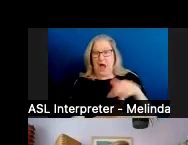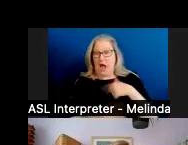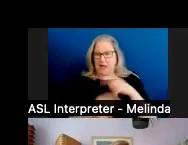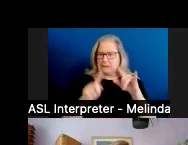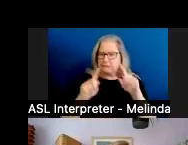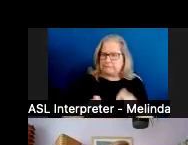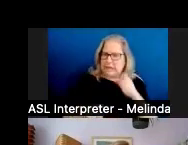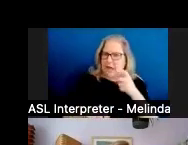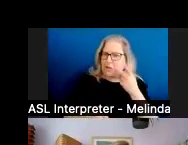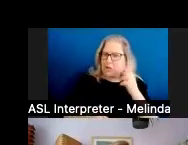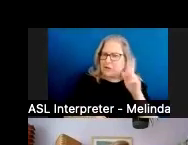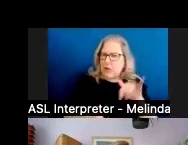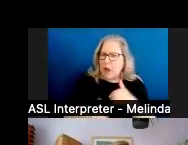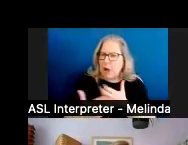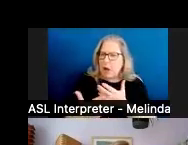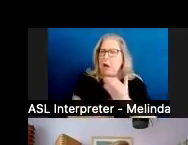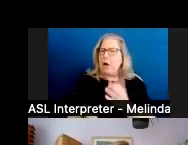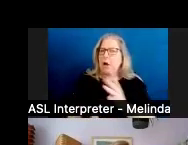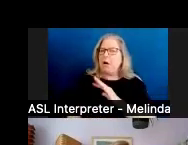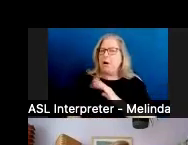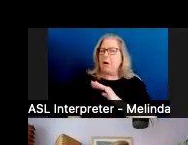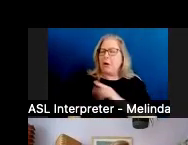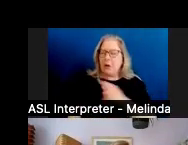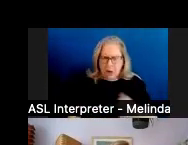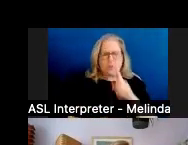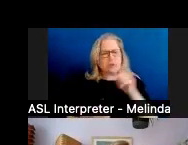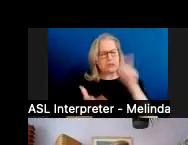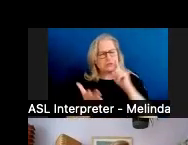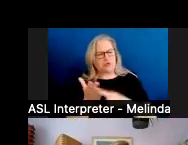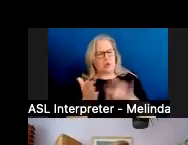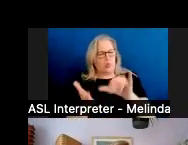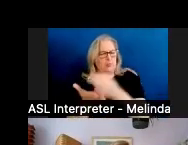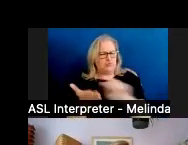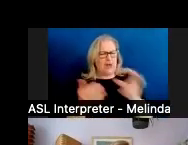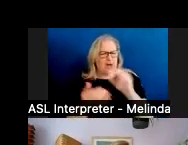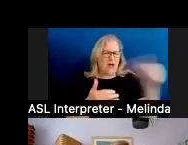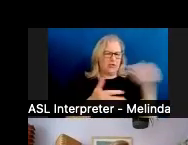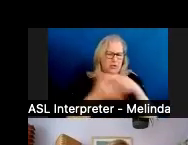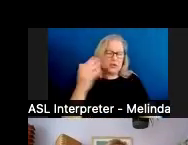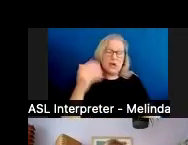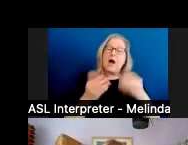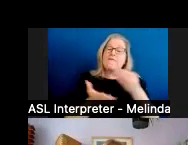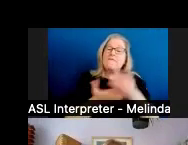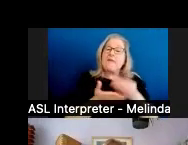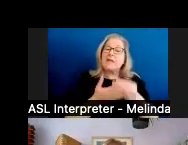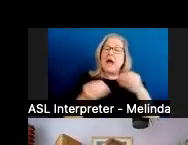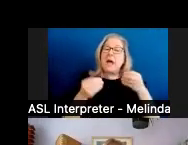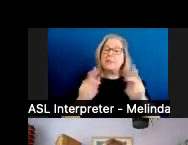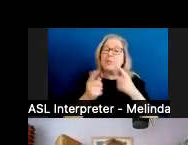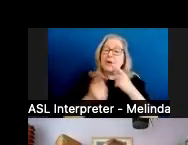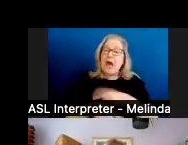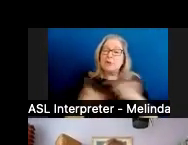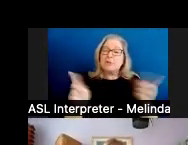So I just recommend to check out some of the resources that OER has. The Funding Opportunity Announcement, we talked about that a little bit in terms